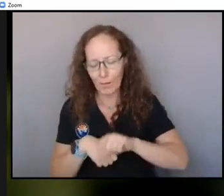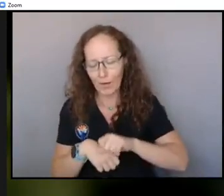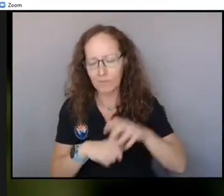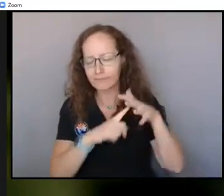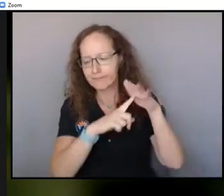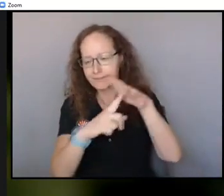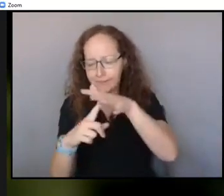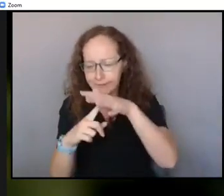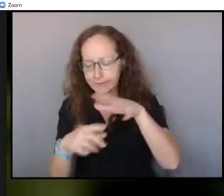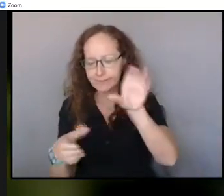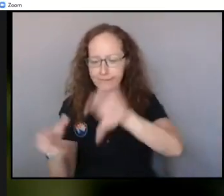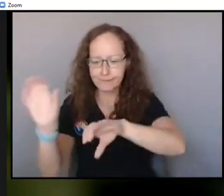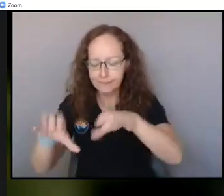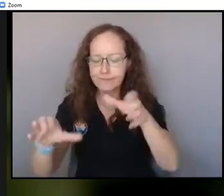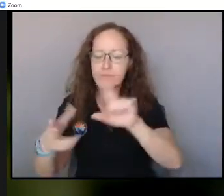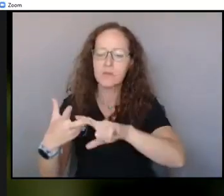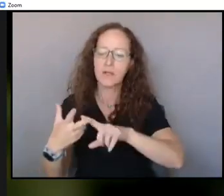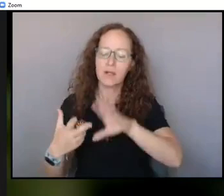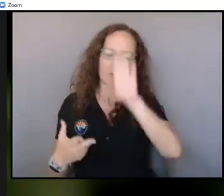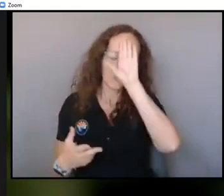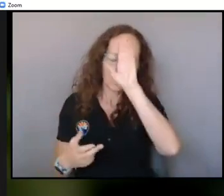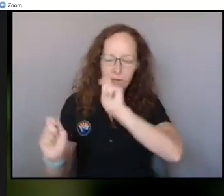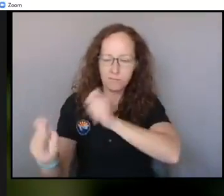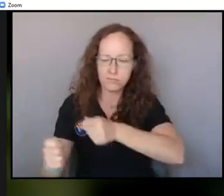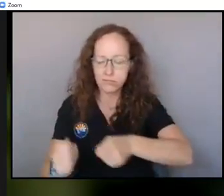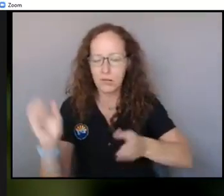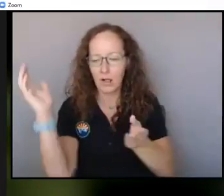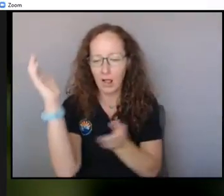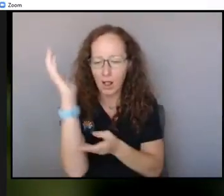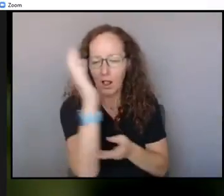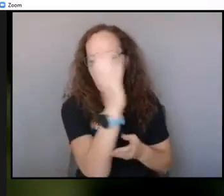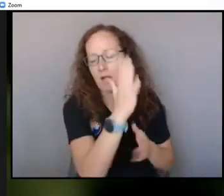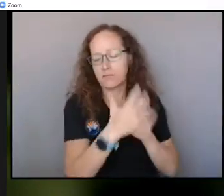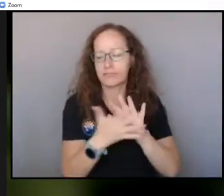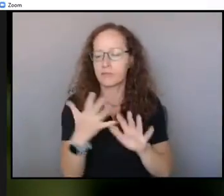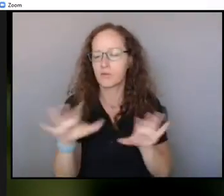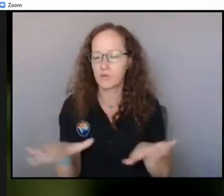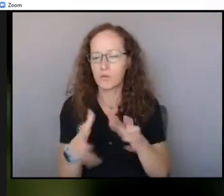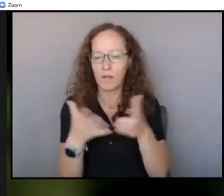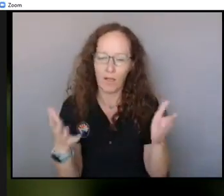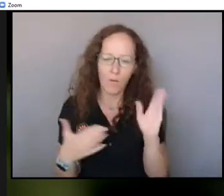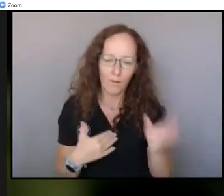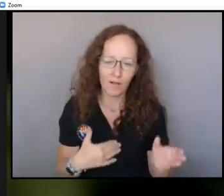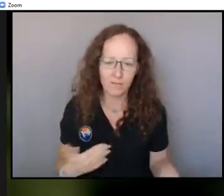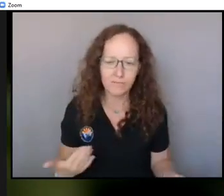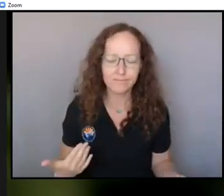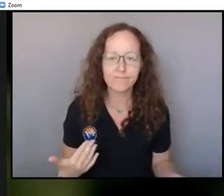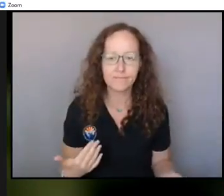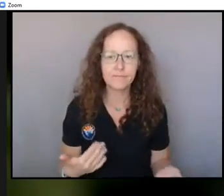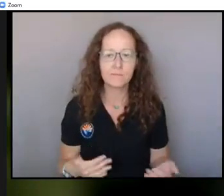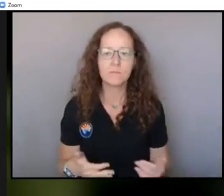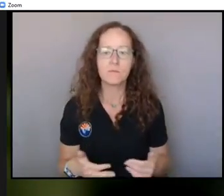SO IT'S GOING TO BE A COUPLE REALLY GOOD WORK DAYS. I THINK WE'LL SEE LIMITED GROWTH, LIMITED SMOKE IN THE